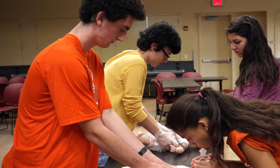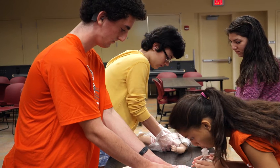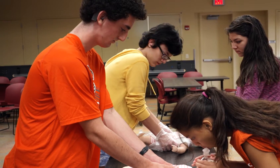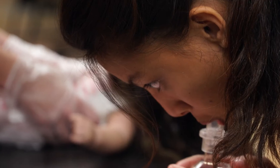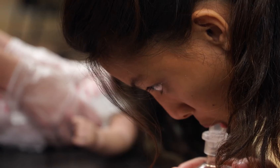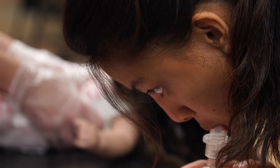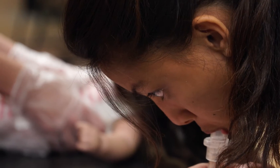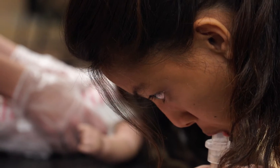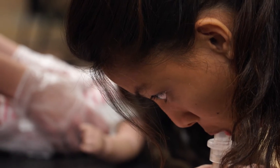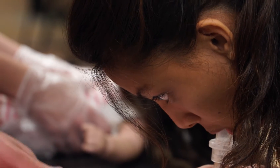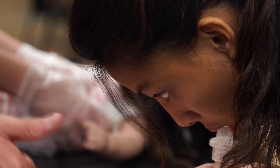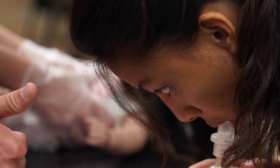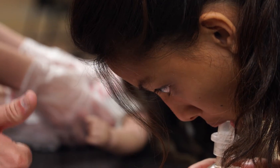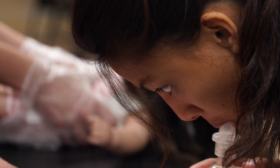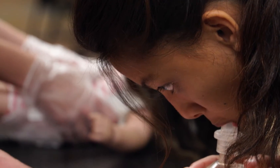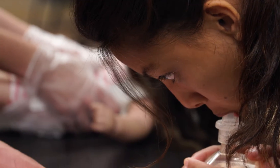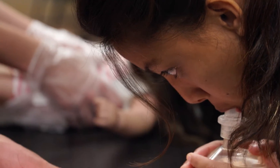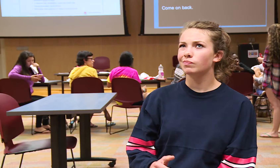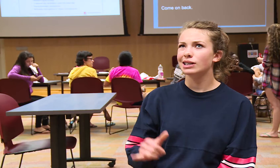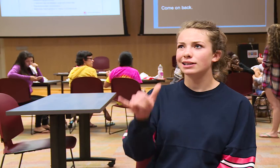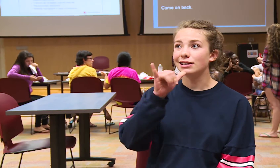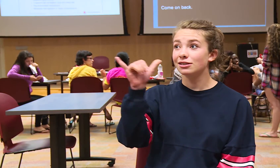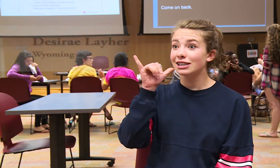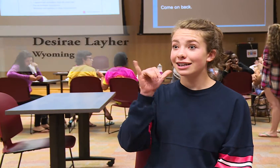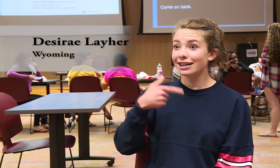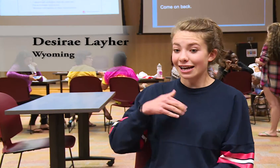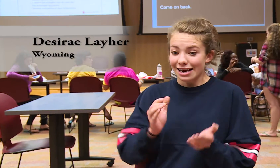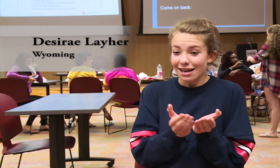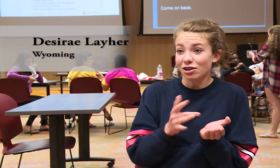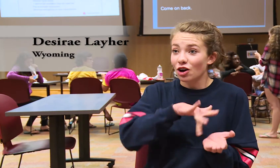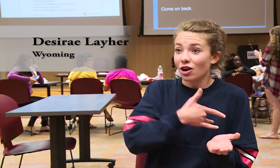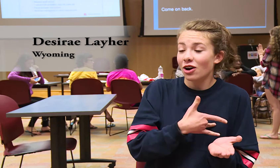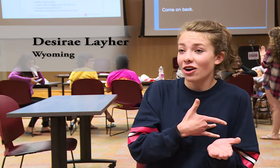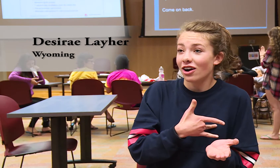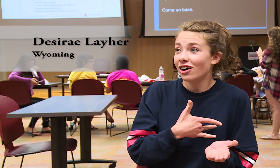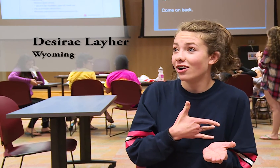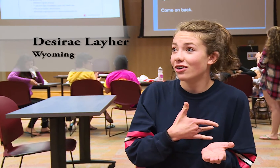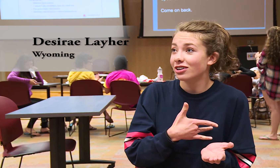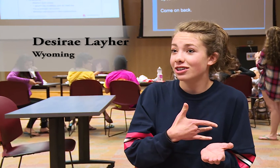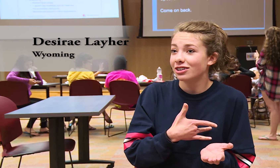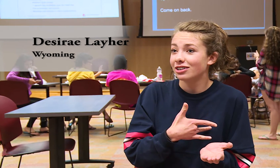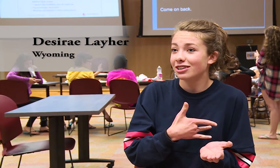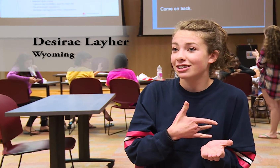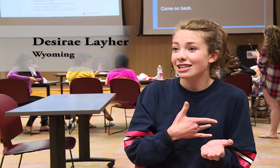and also working with infants and children. Layher: Yesterday I got to hold a human heart.